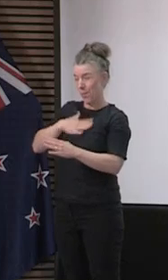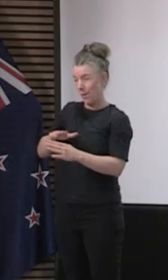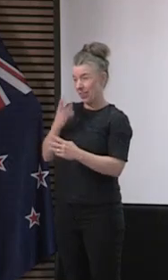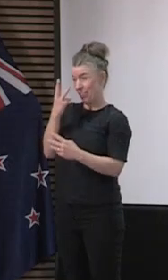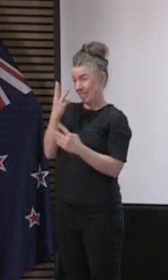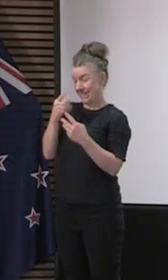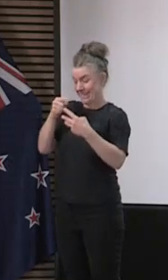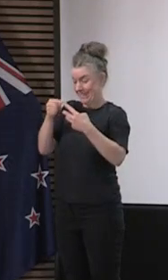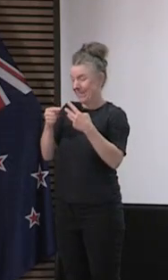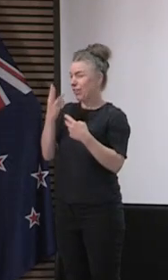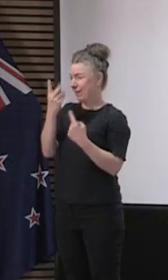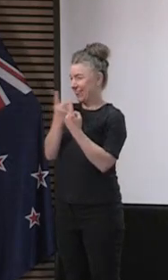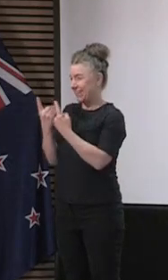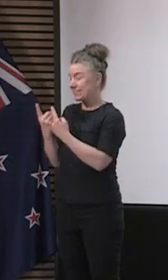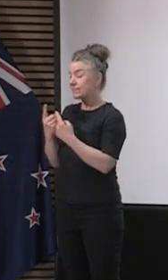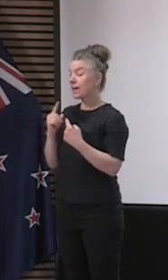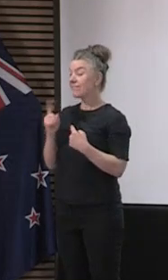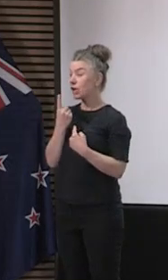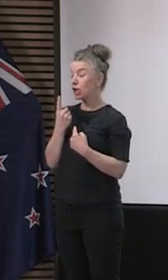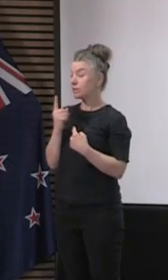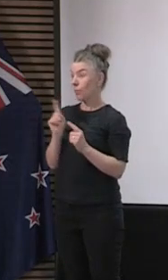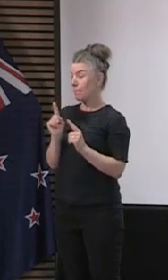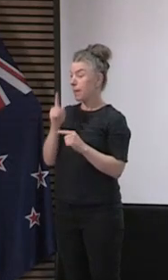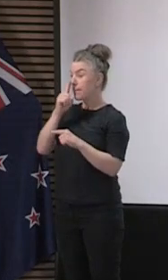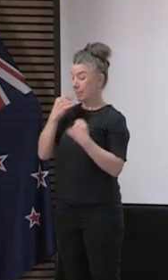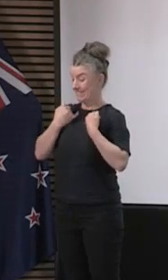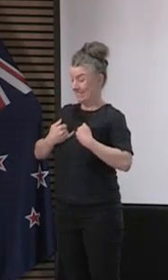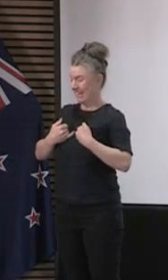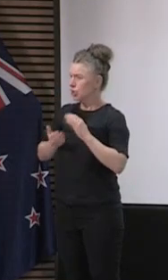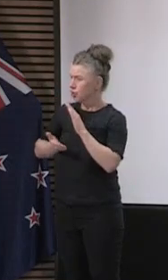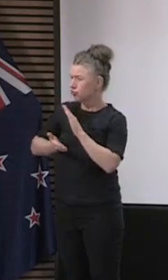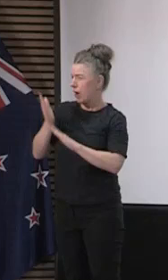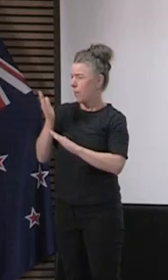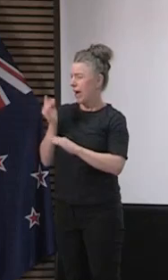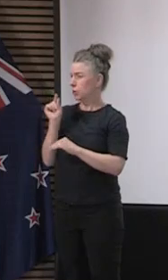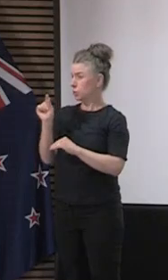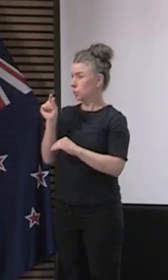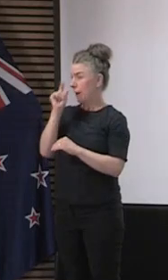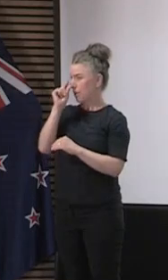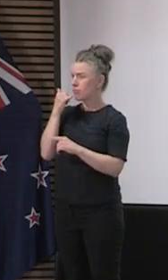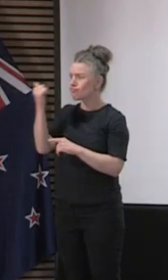are three key things we are wanting to do. First of all, get New Zealanders to get